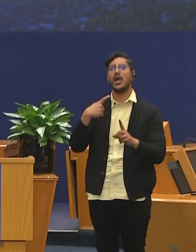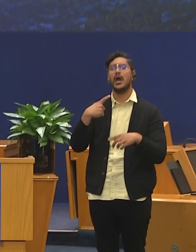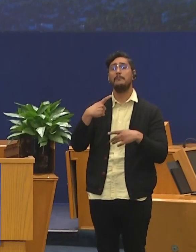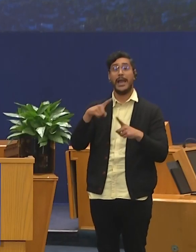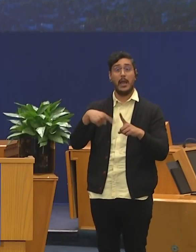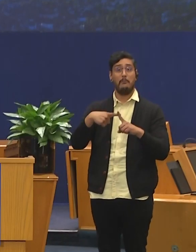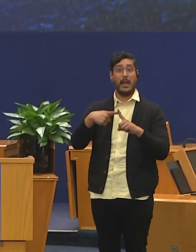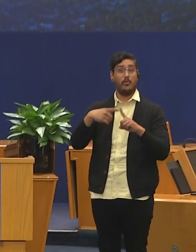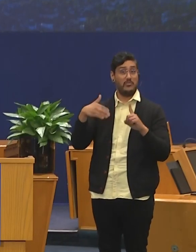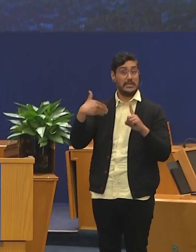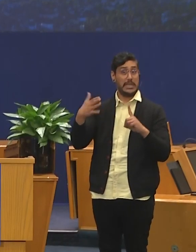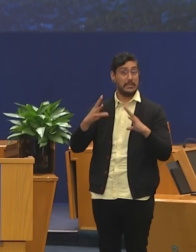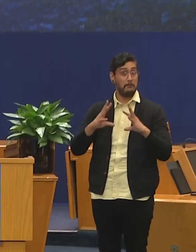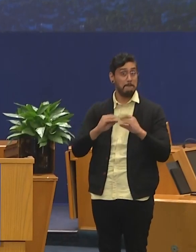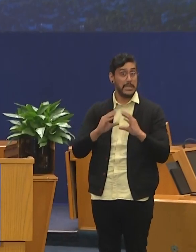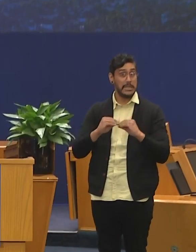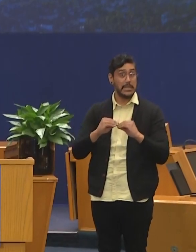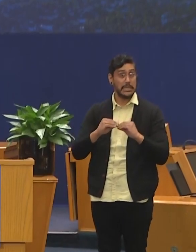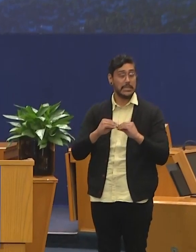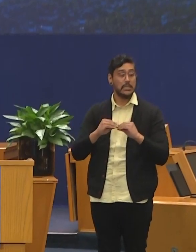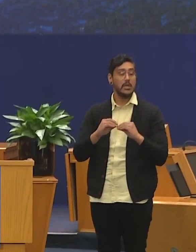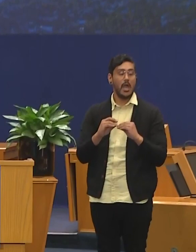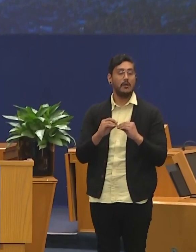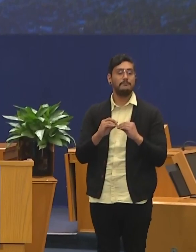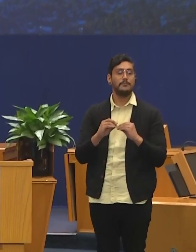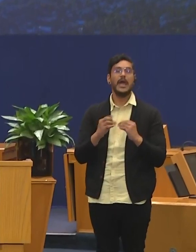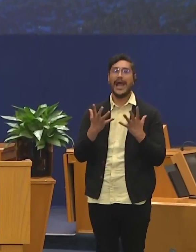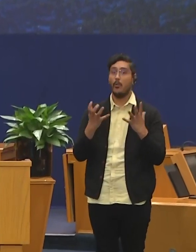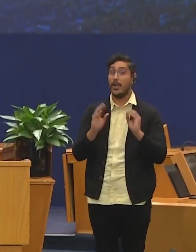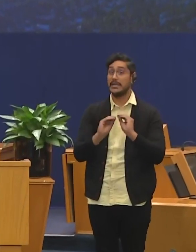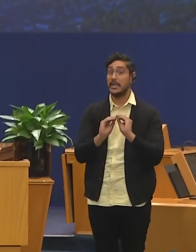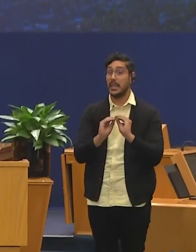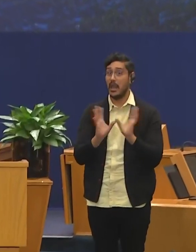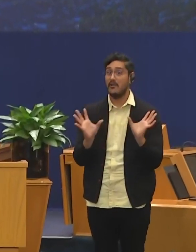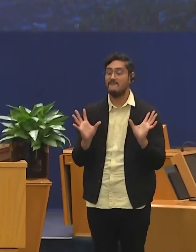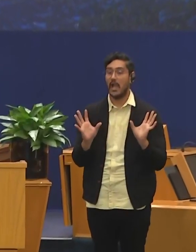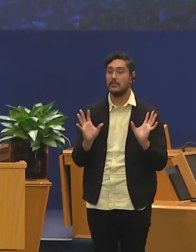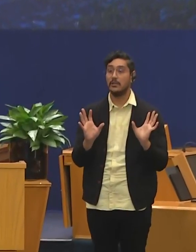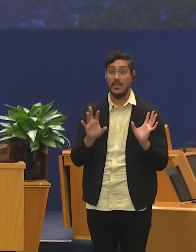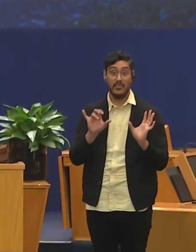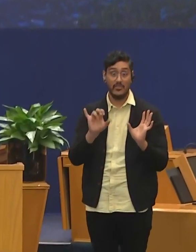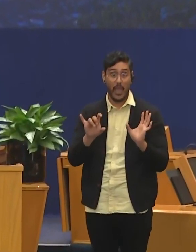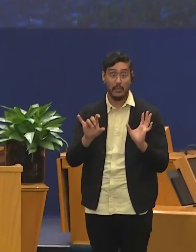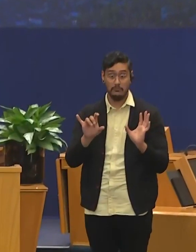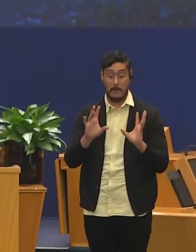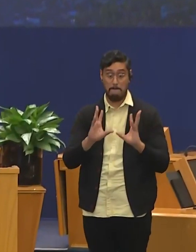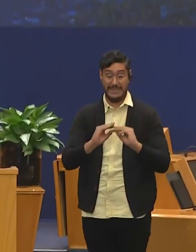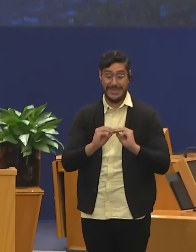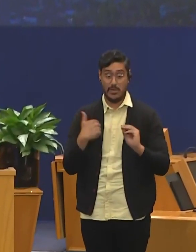SO YOUR QUESTION REGARDING OUR NEXT MEETING THAT IS SCHEDULED.